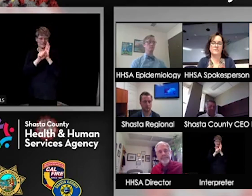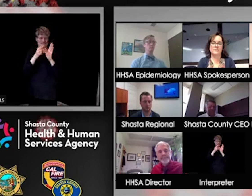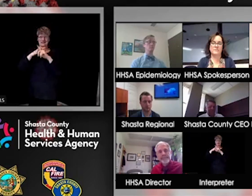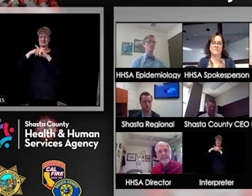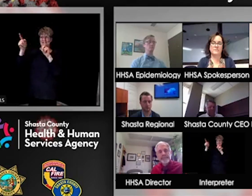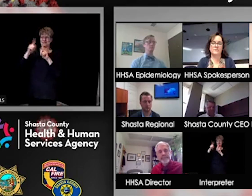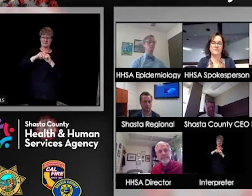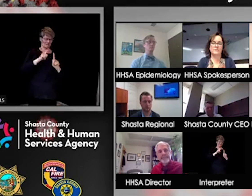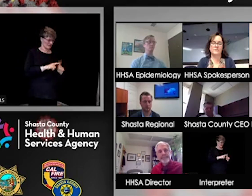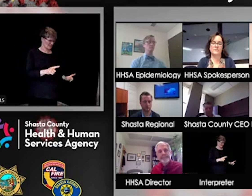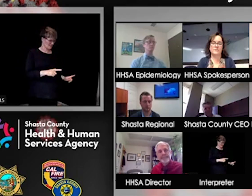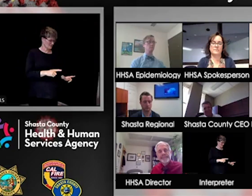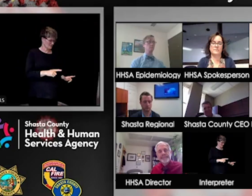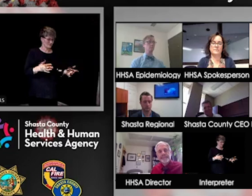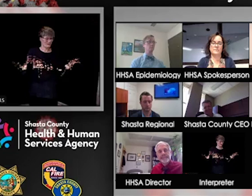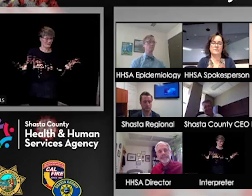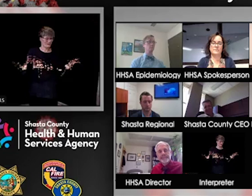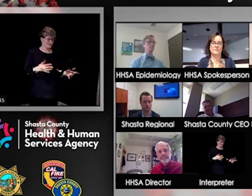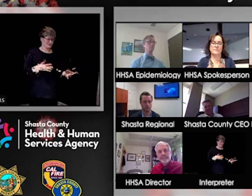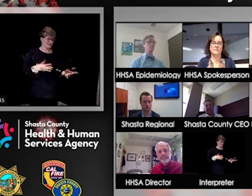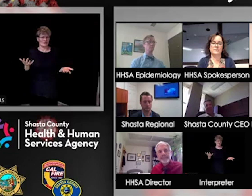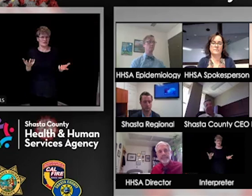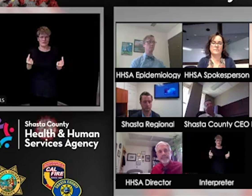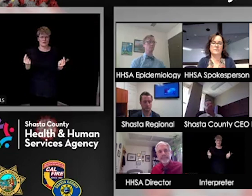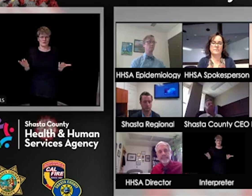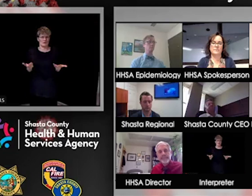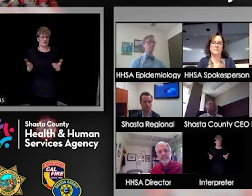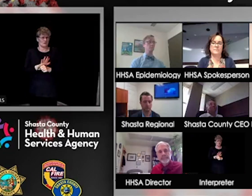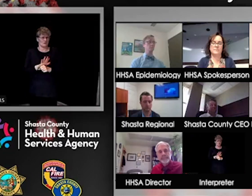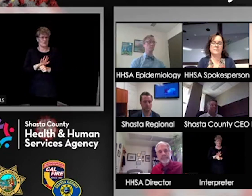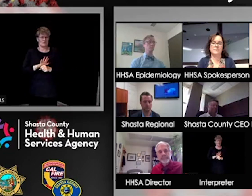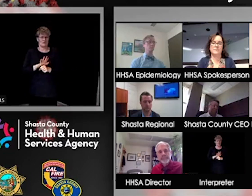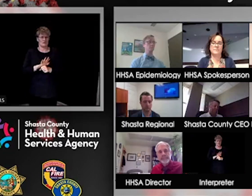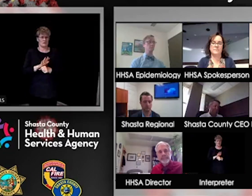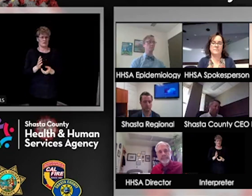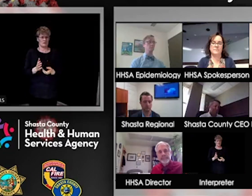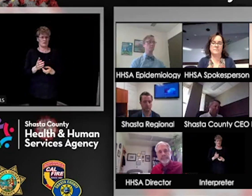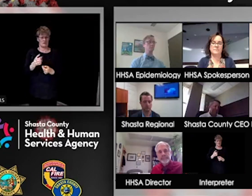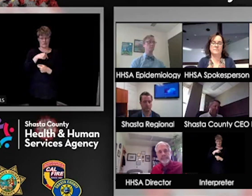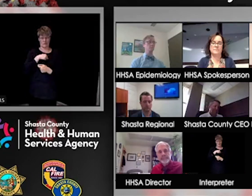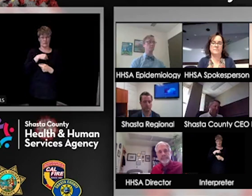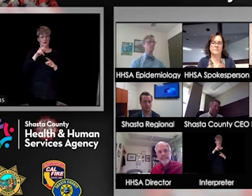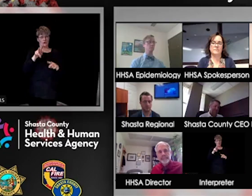the public here in Shasta County supposed to do? We look to the county and we look to